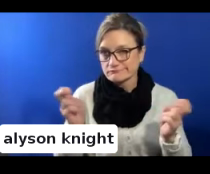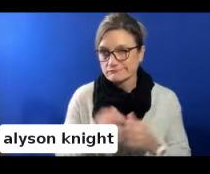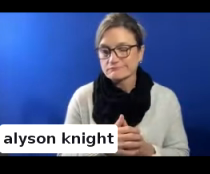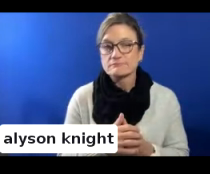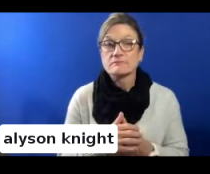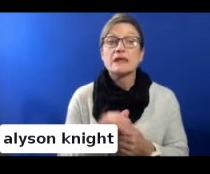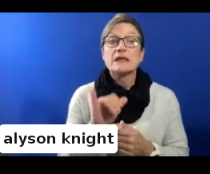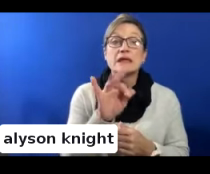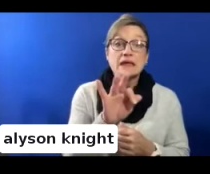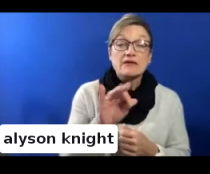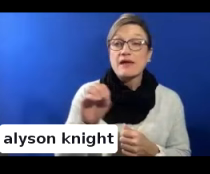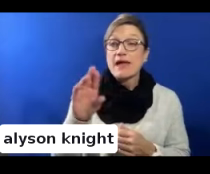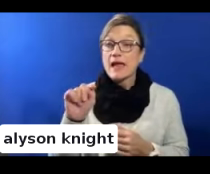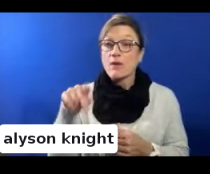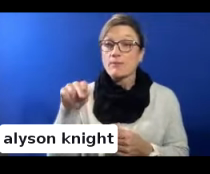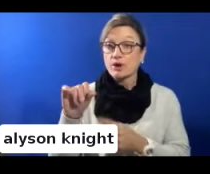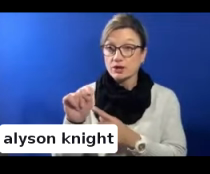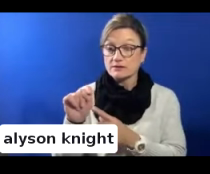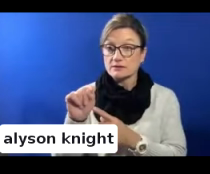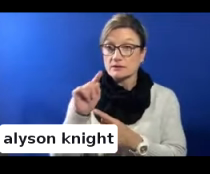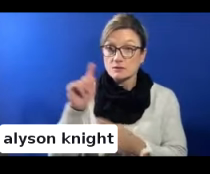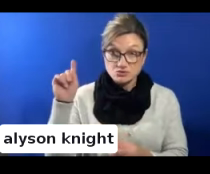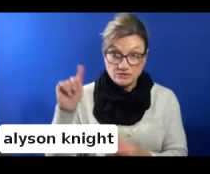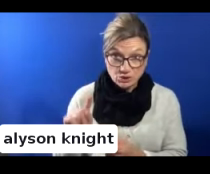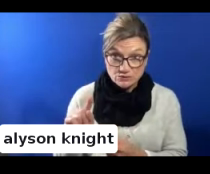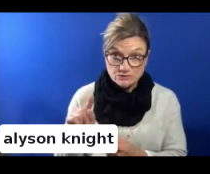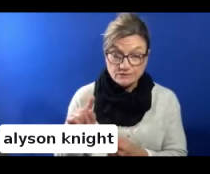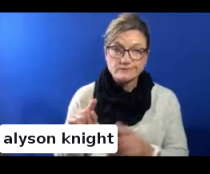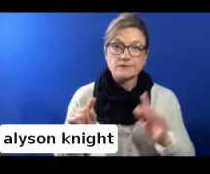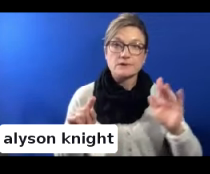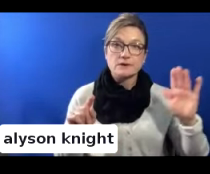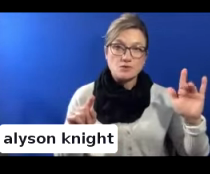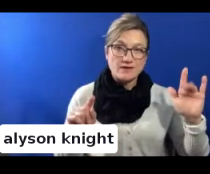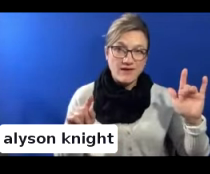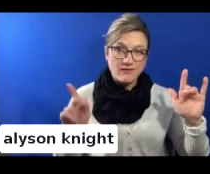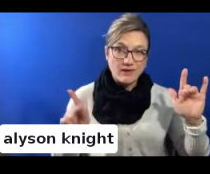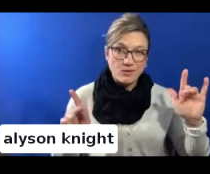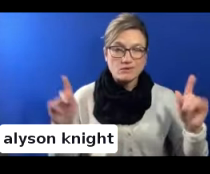If the output was reduced, let’s say from 25 to 20 people